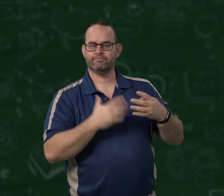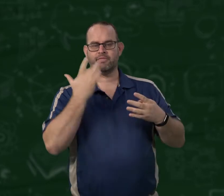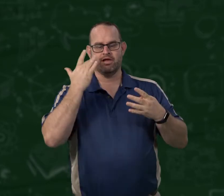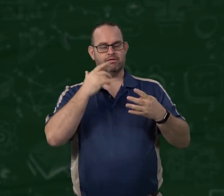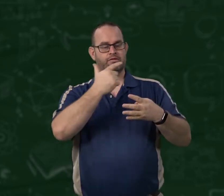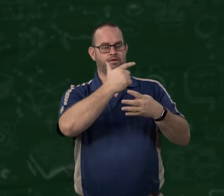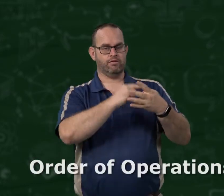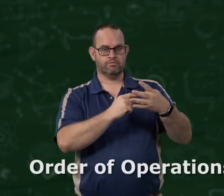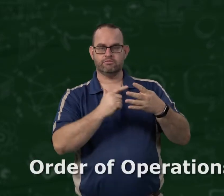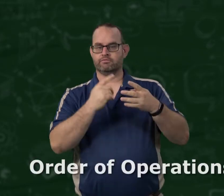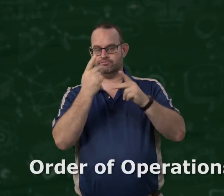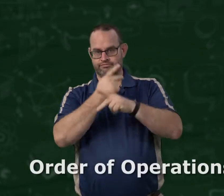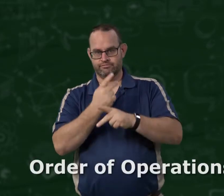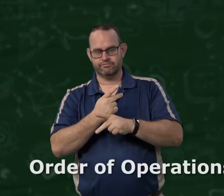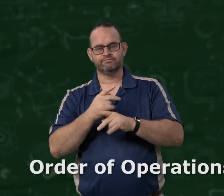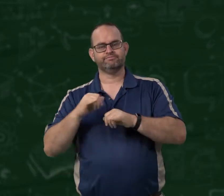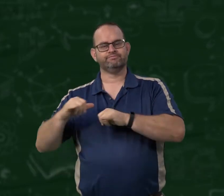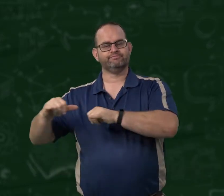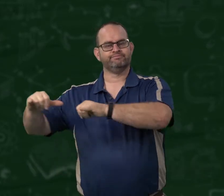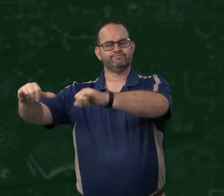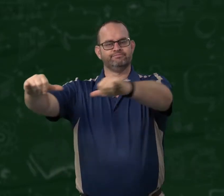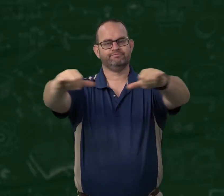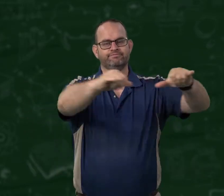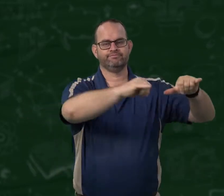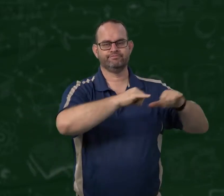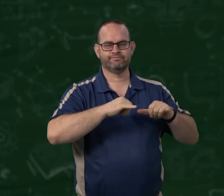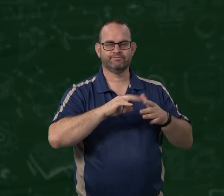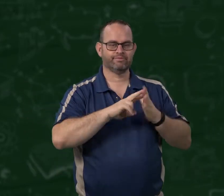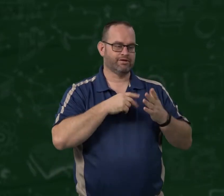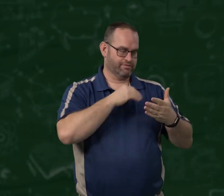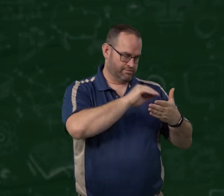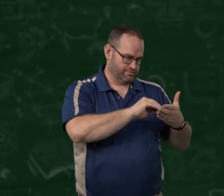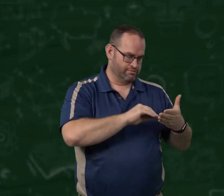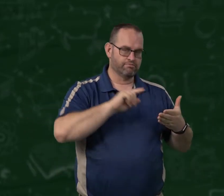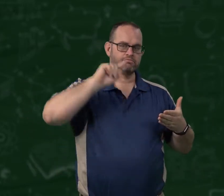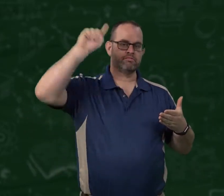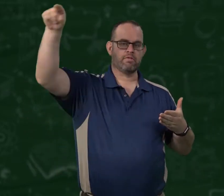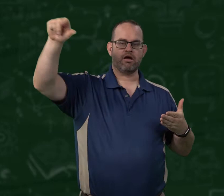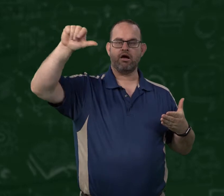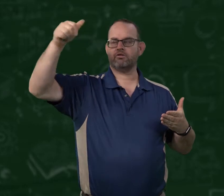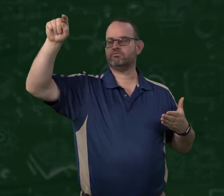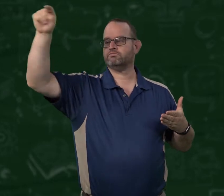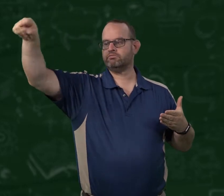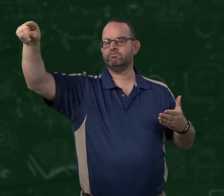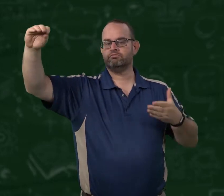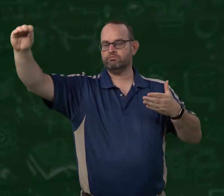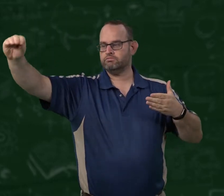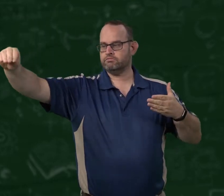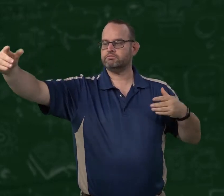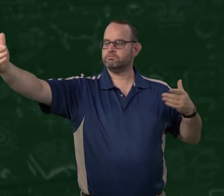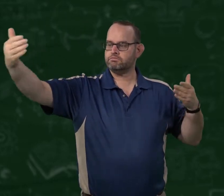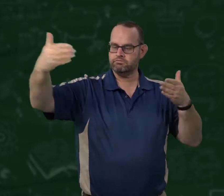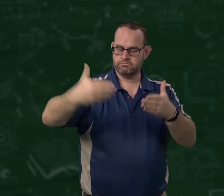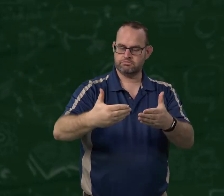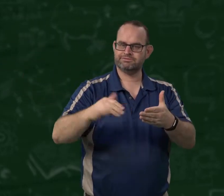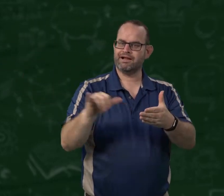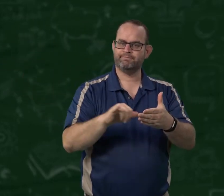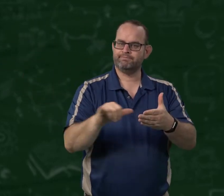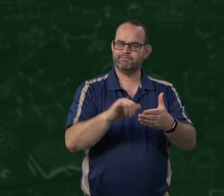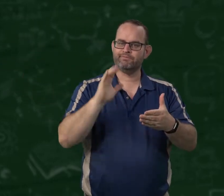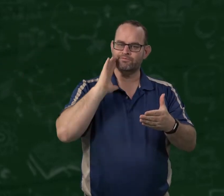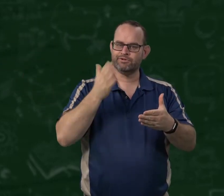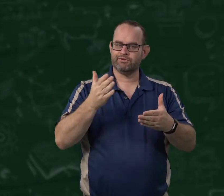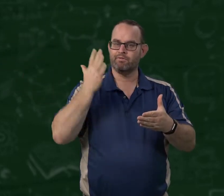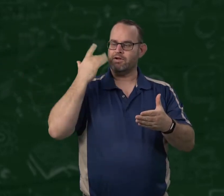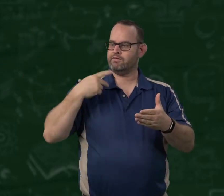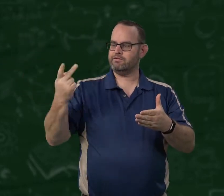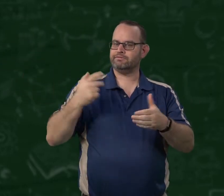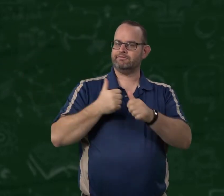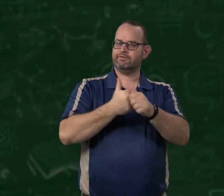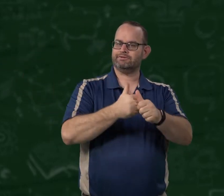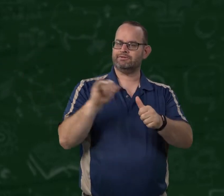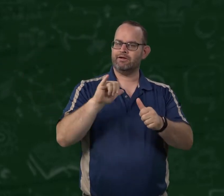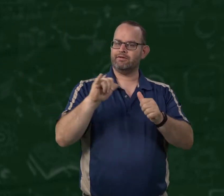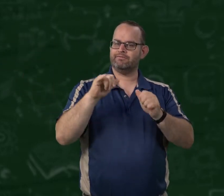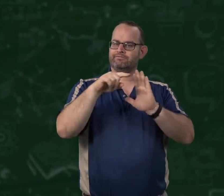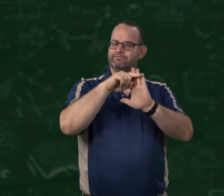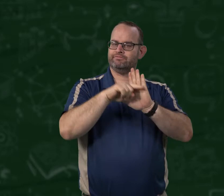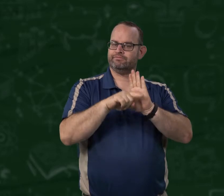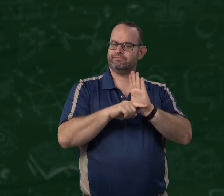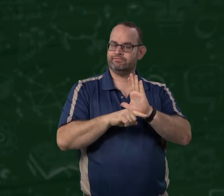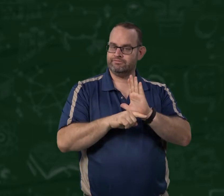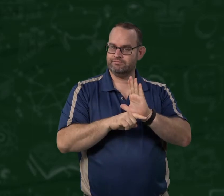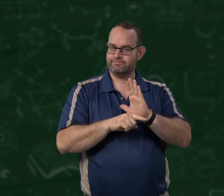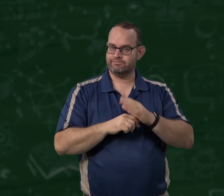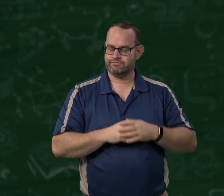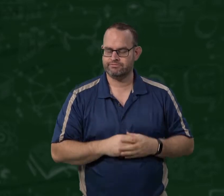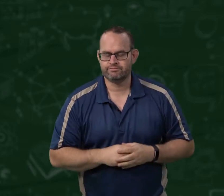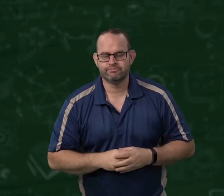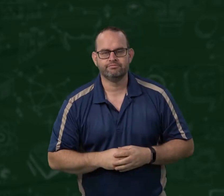It doesn’t matter who is solving the equation, if the order of operations is followed correctly, then the answer will always be the same.